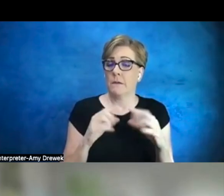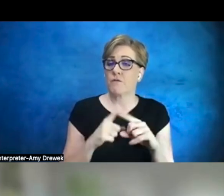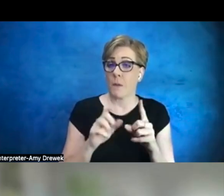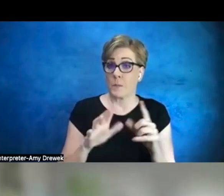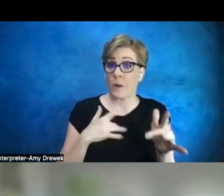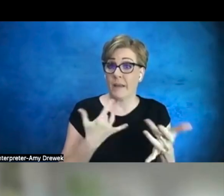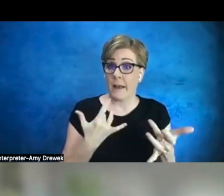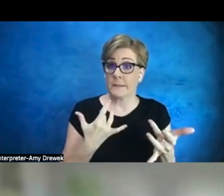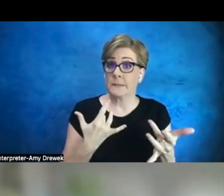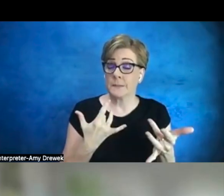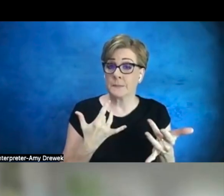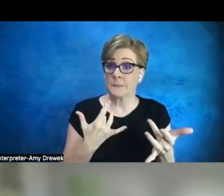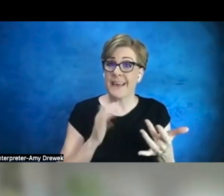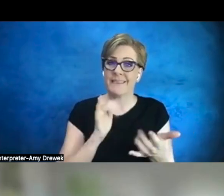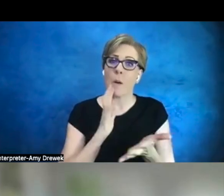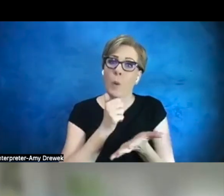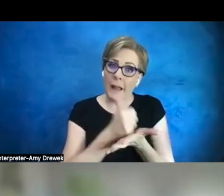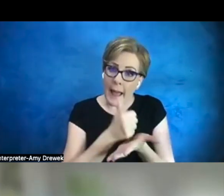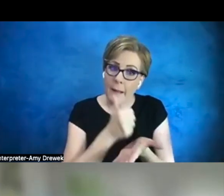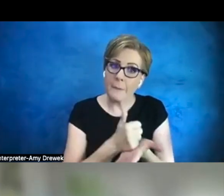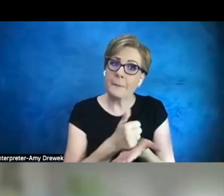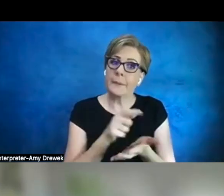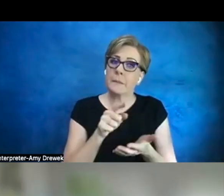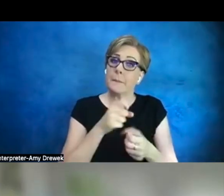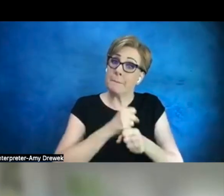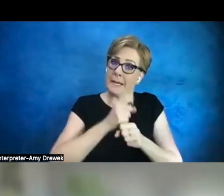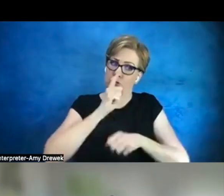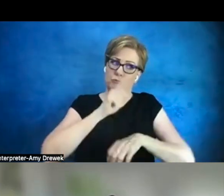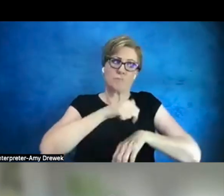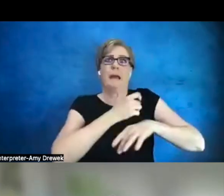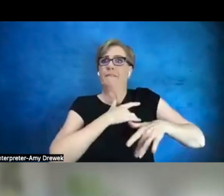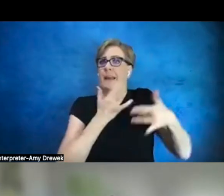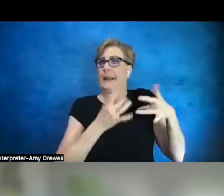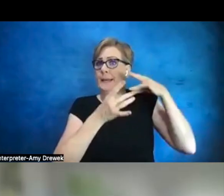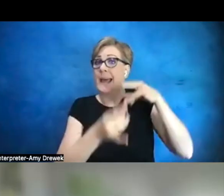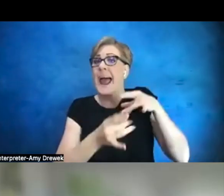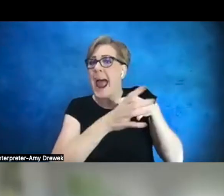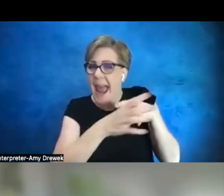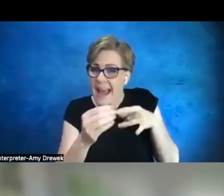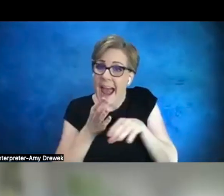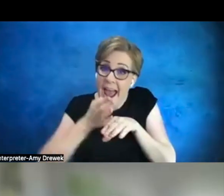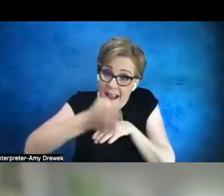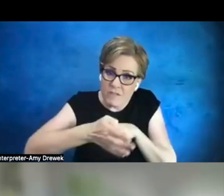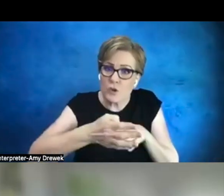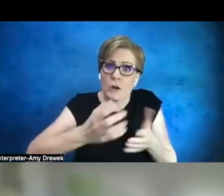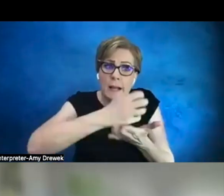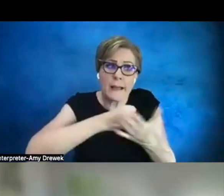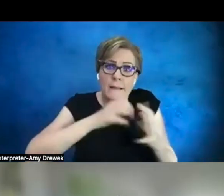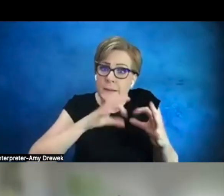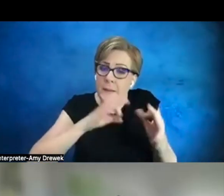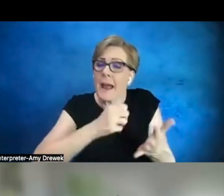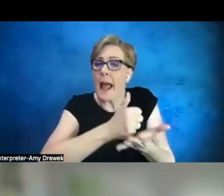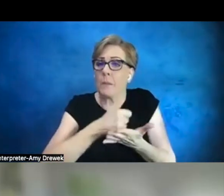runs smoothly and to inform you about how to improve or change your plans for next year.